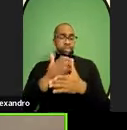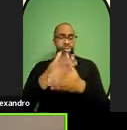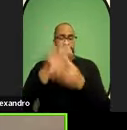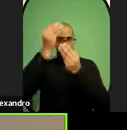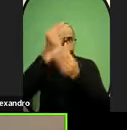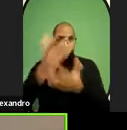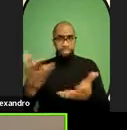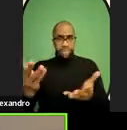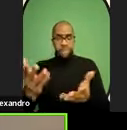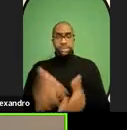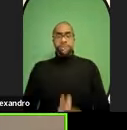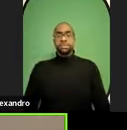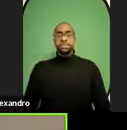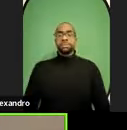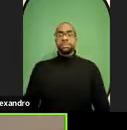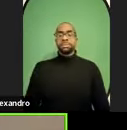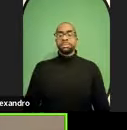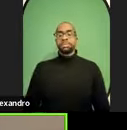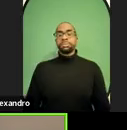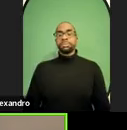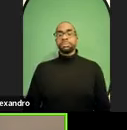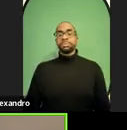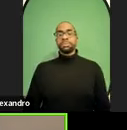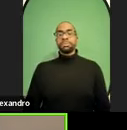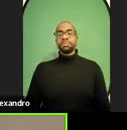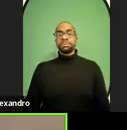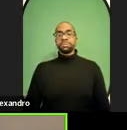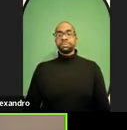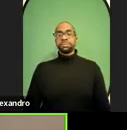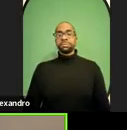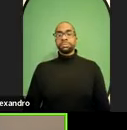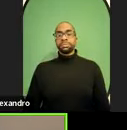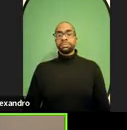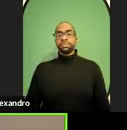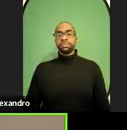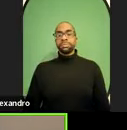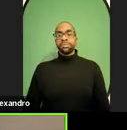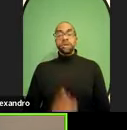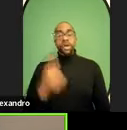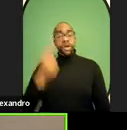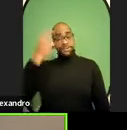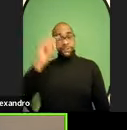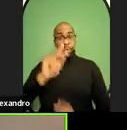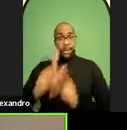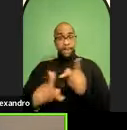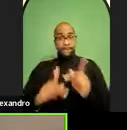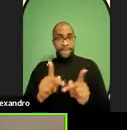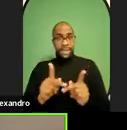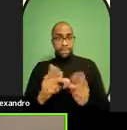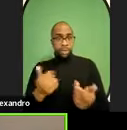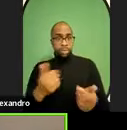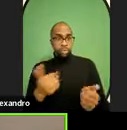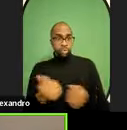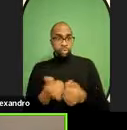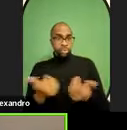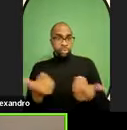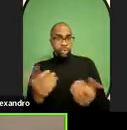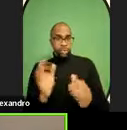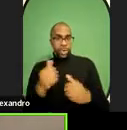experiences with folks. So, so one of the so one of the things that I always say when. we're working with we're working with folks who we're working with folks who are undocumented is for folks who